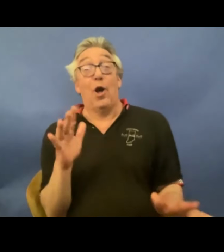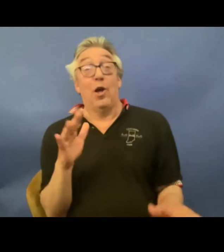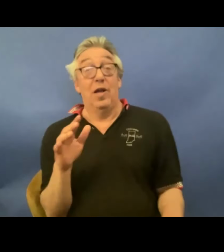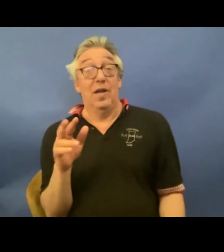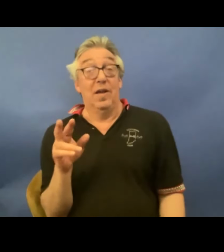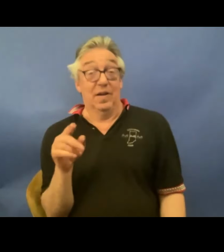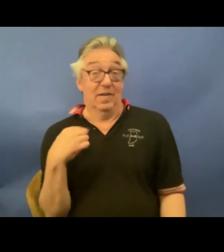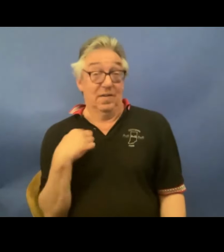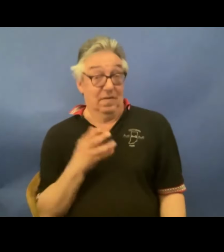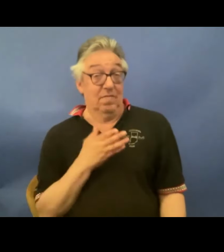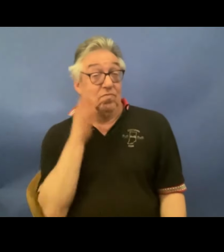the proceedings.